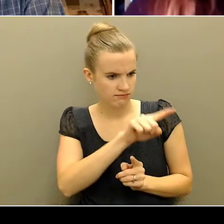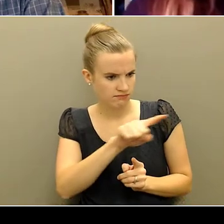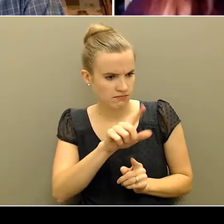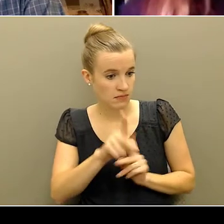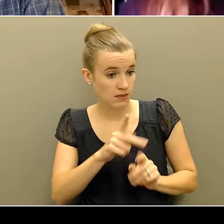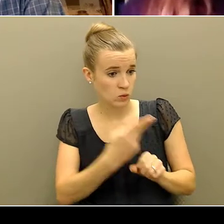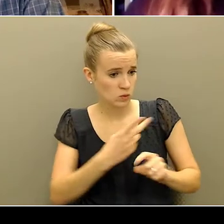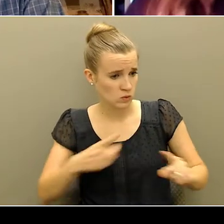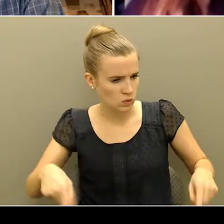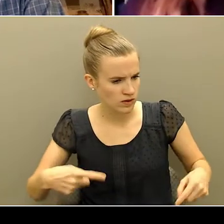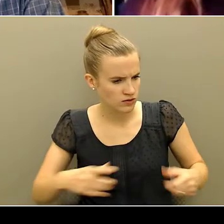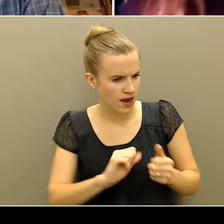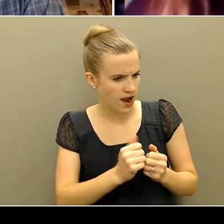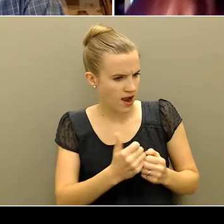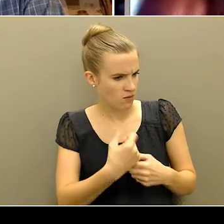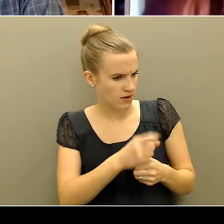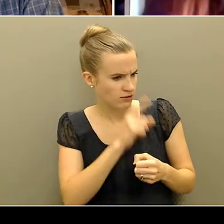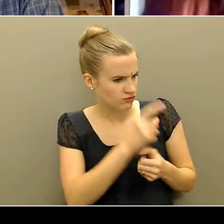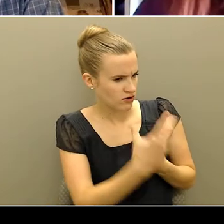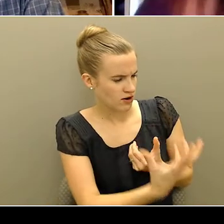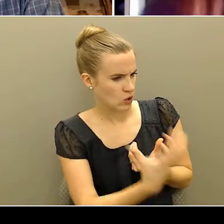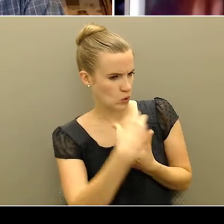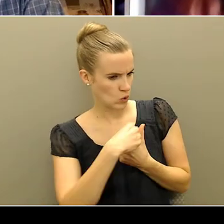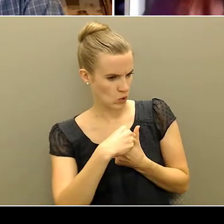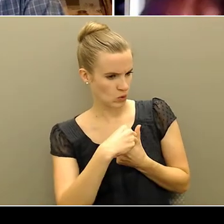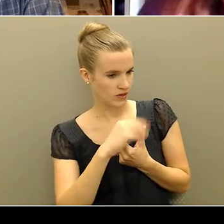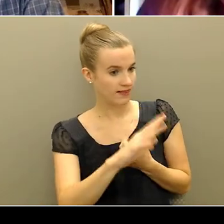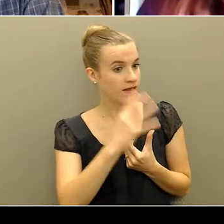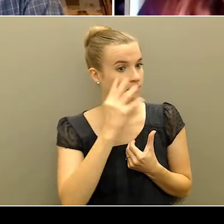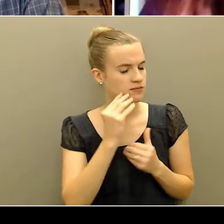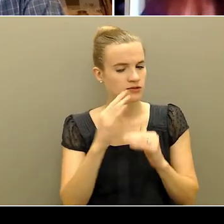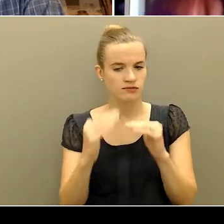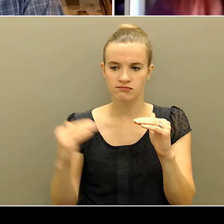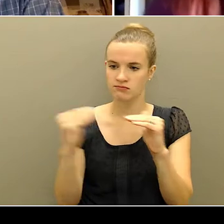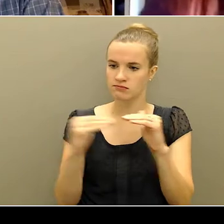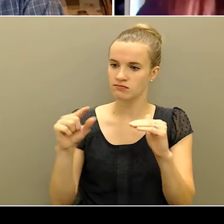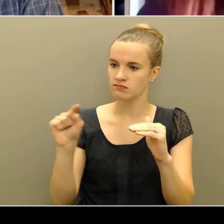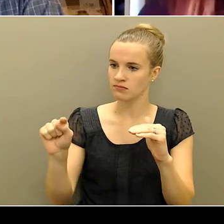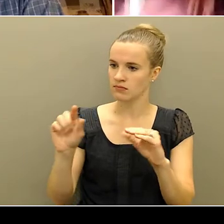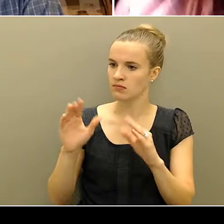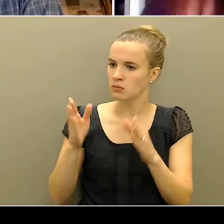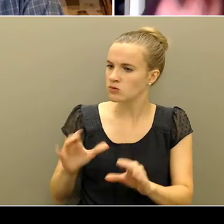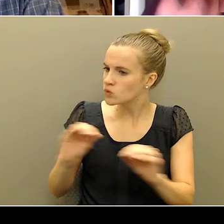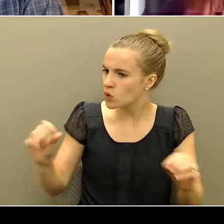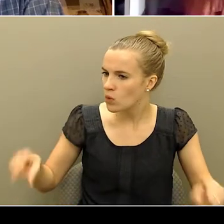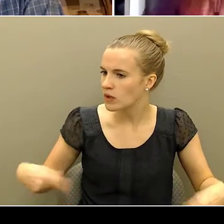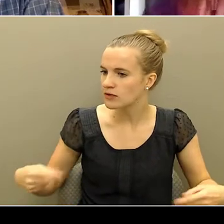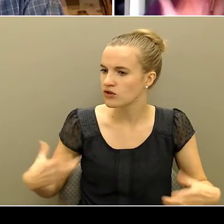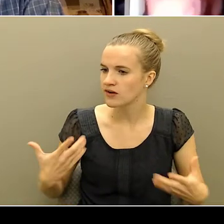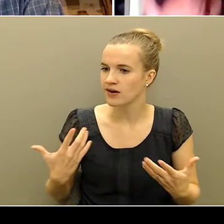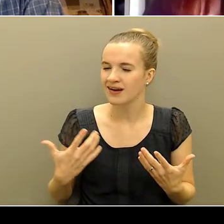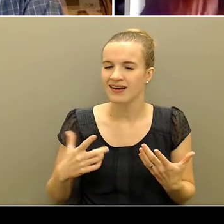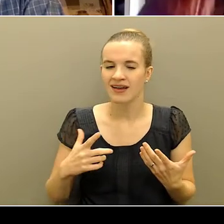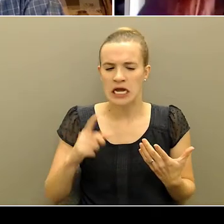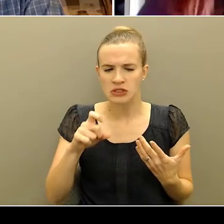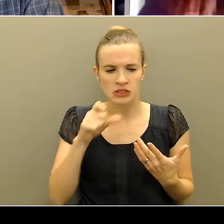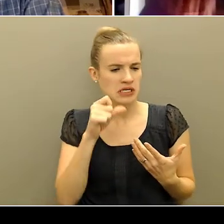corner, you know, by the bathroom, you know, or, you know, push them off to the side, let's treat them just like everybody else.